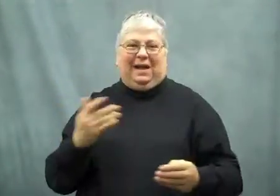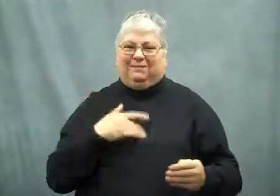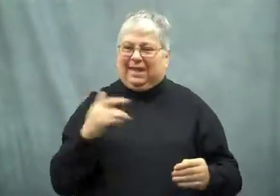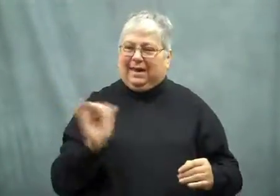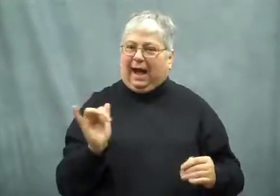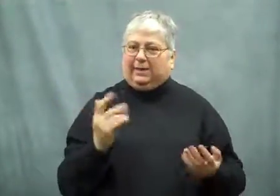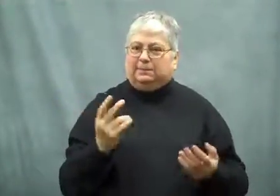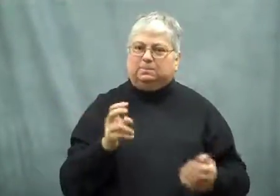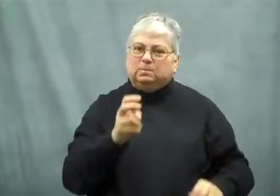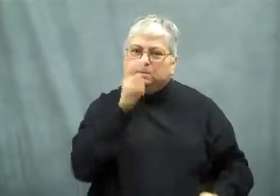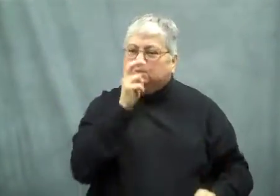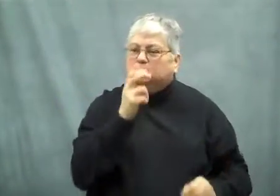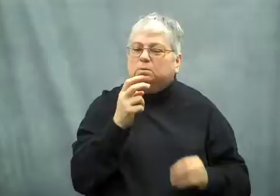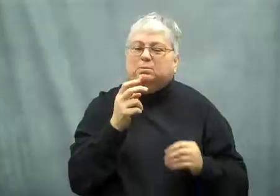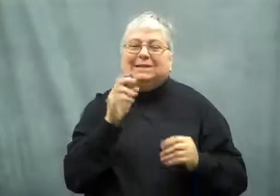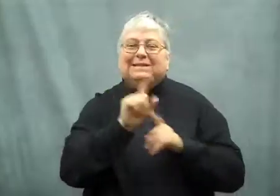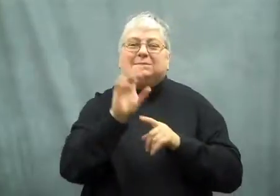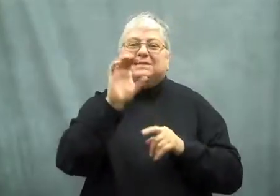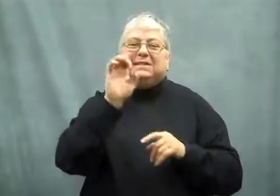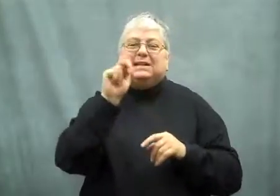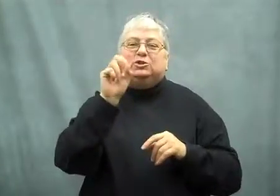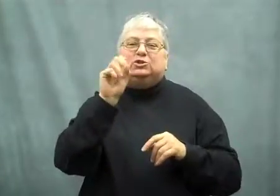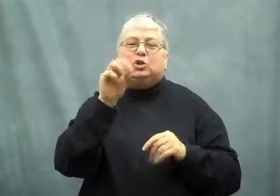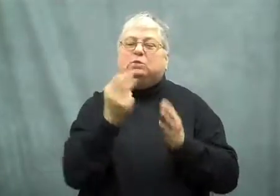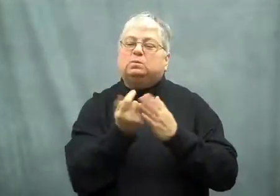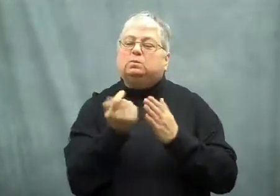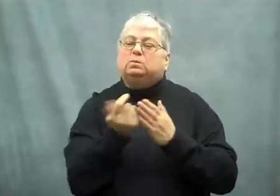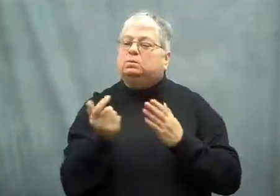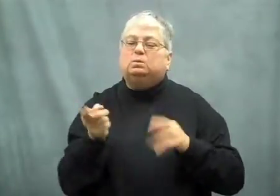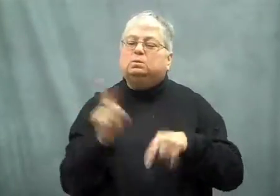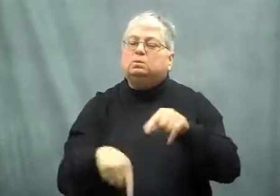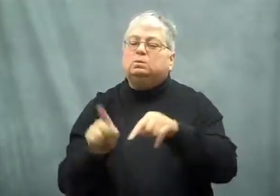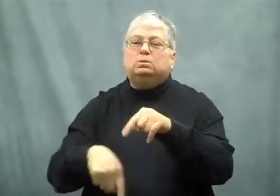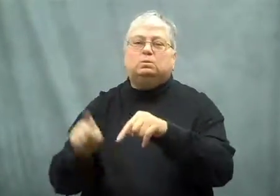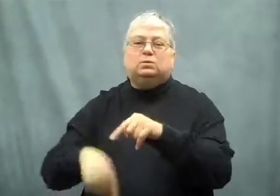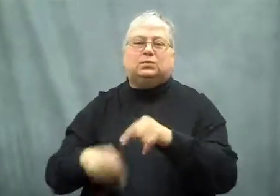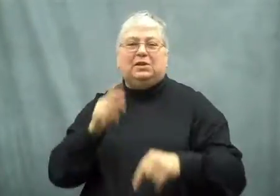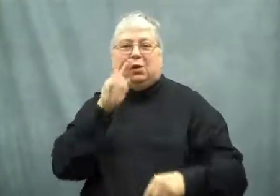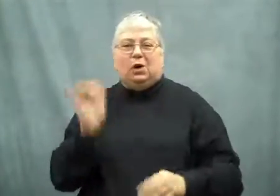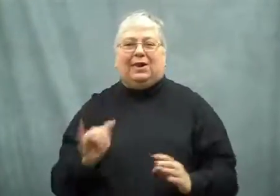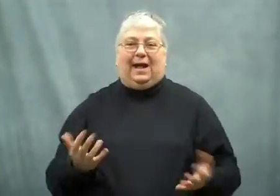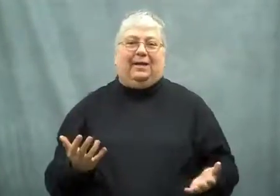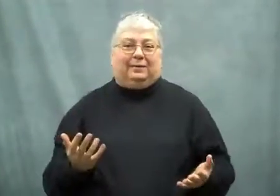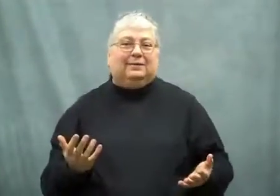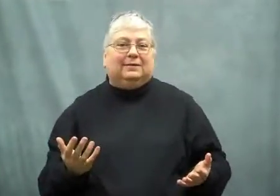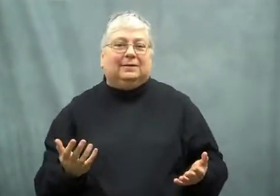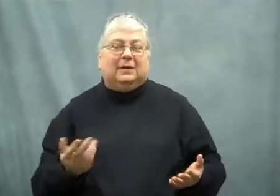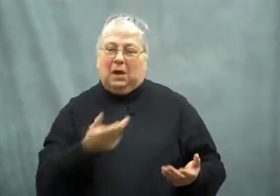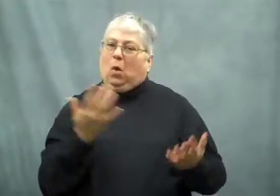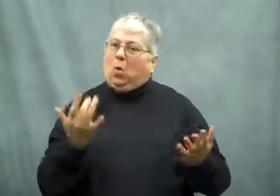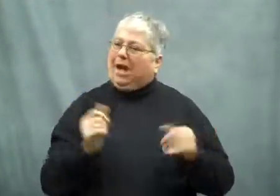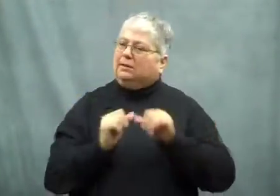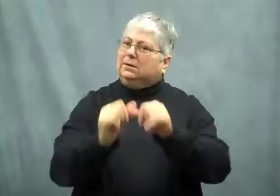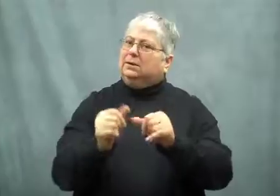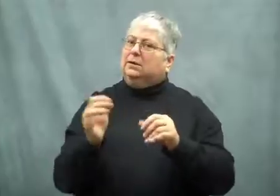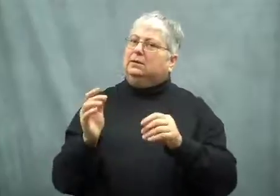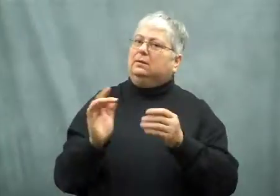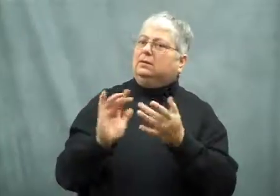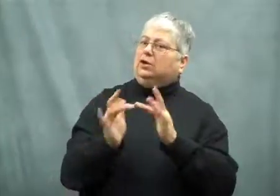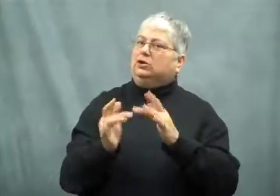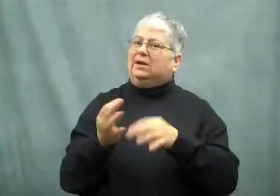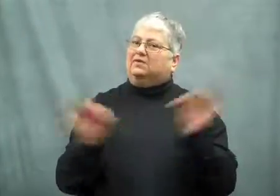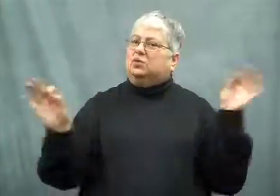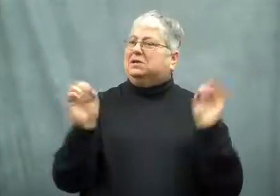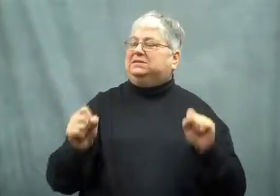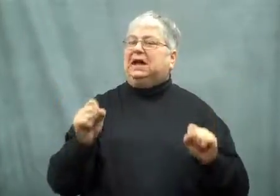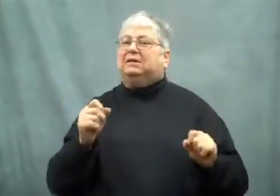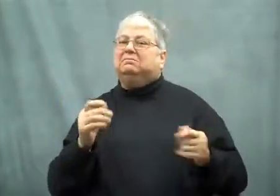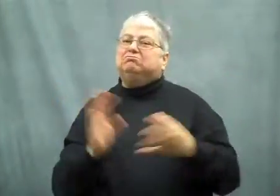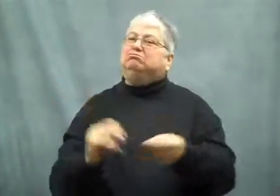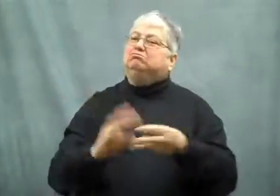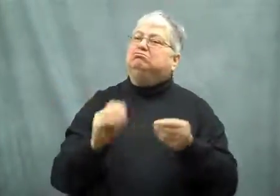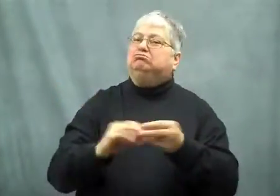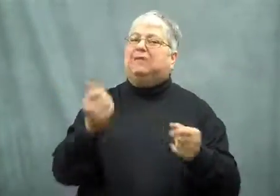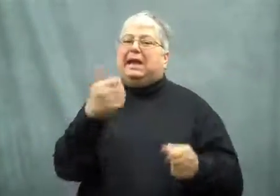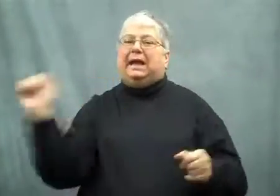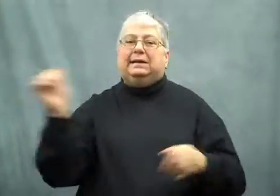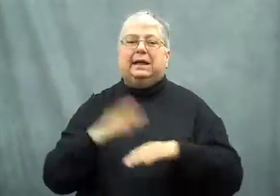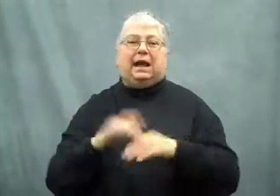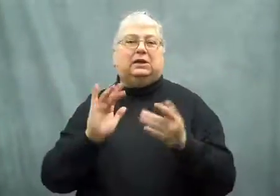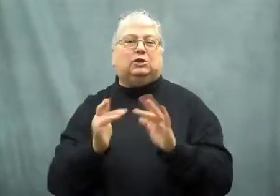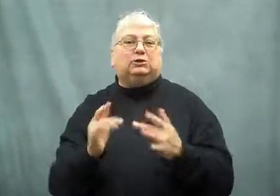Some feel this is a form of censorship.